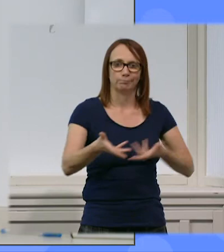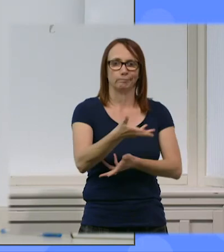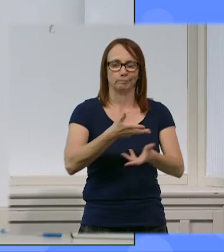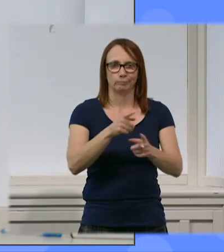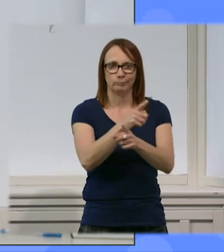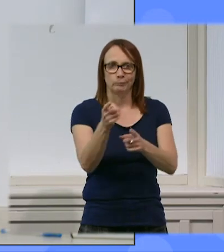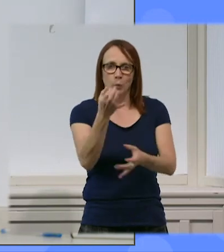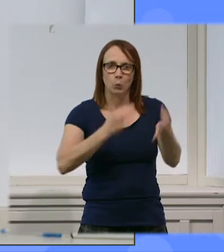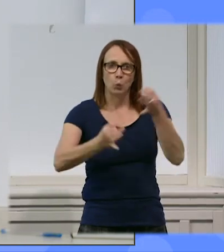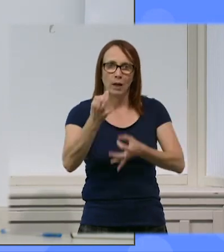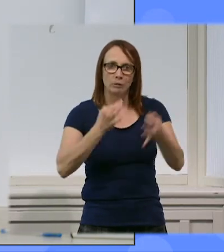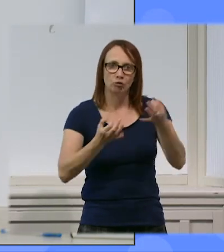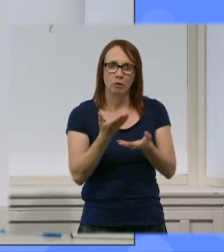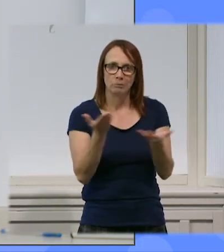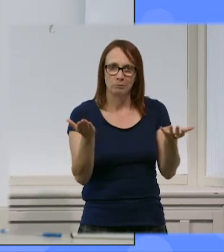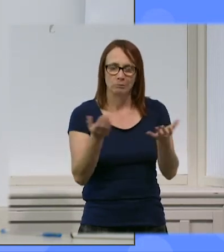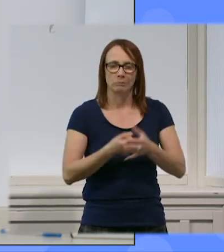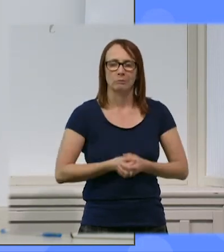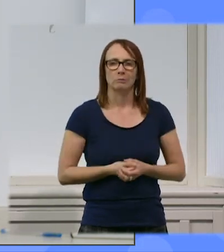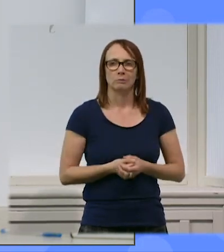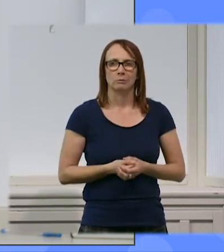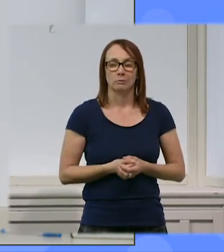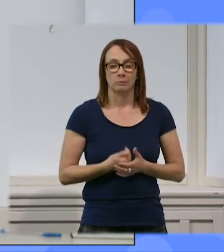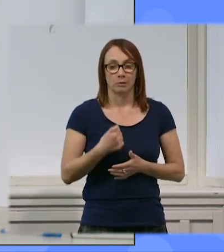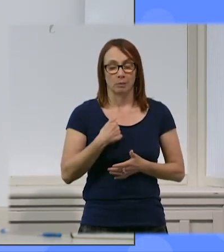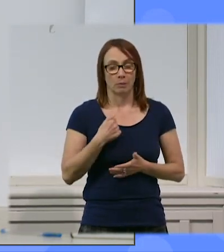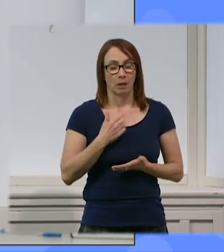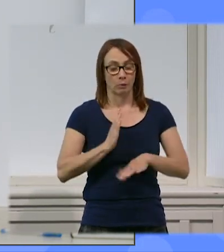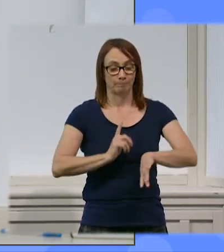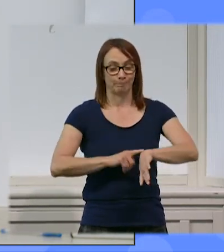questions to the speakers and I'm going to be incredibly tight on time with